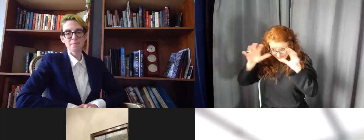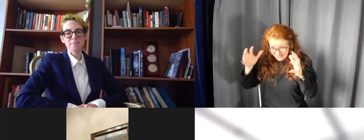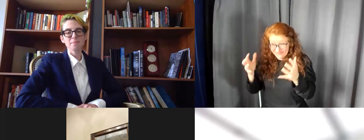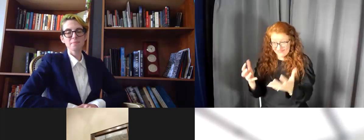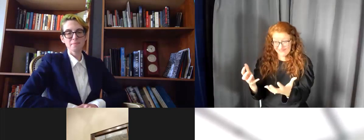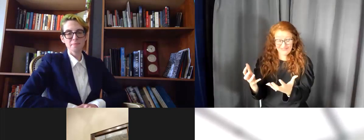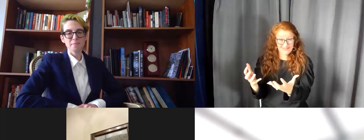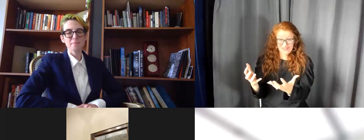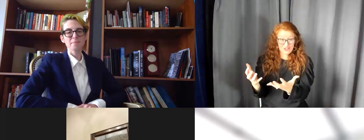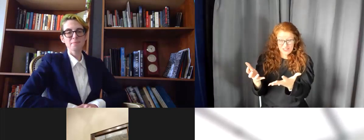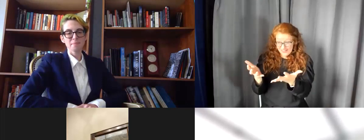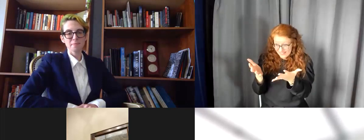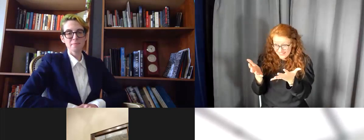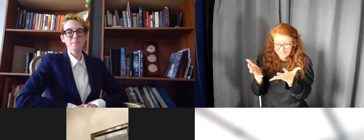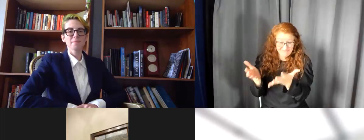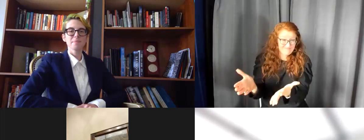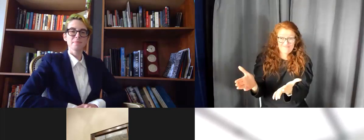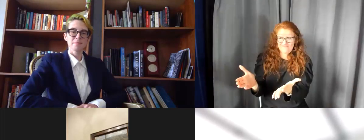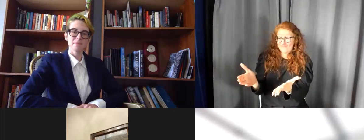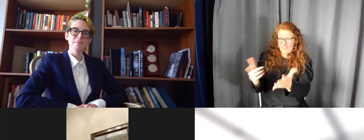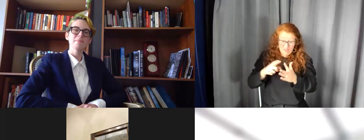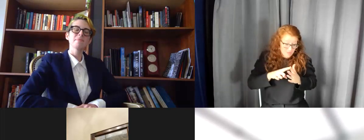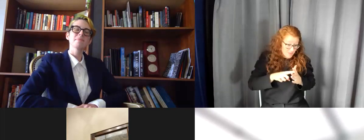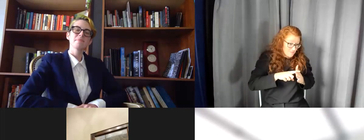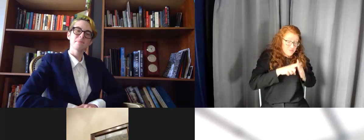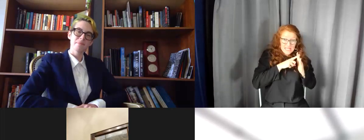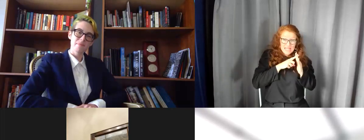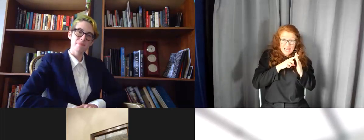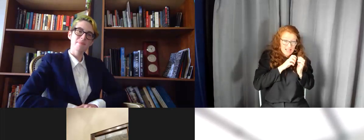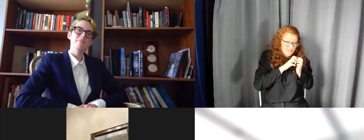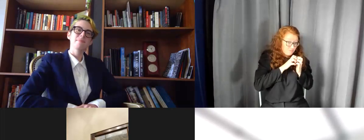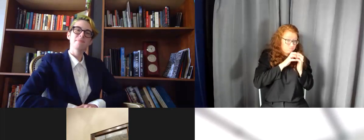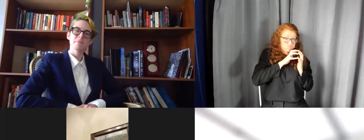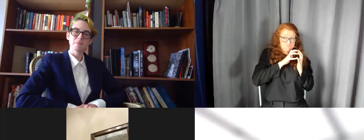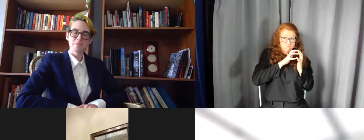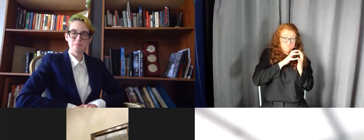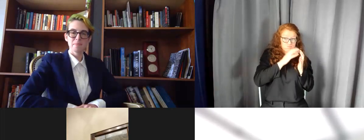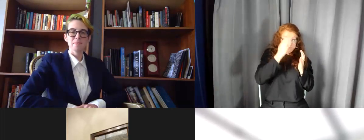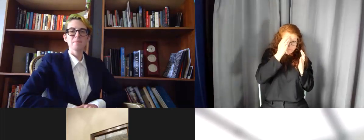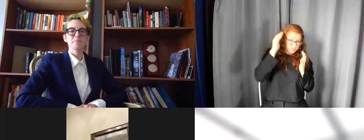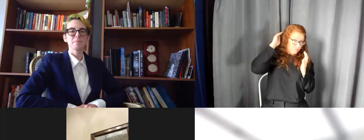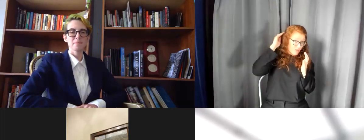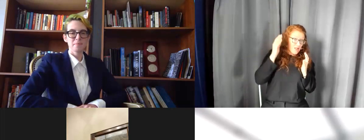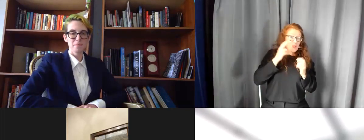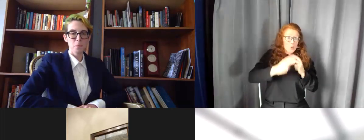Jordan Radford: the like. Consider it at the beginning of construction. Just the universal design. Make it as